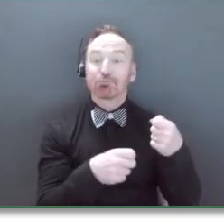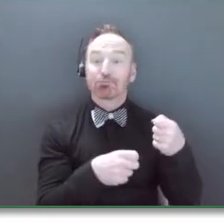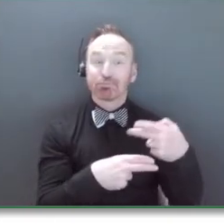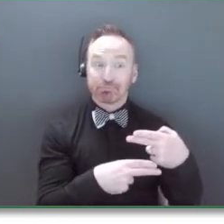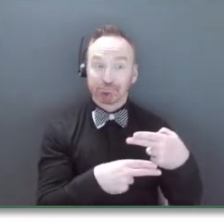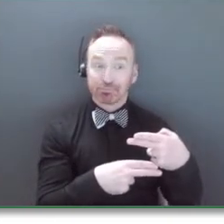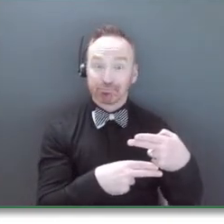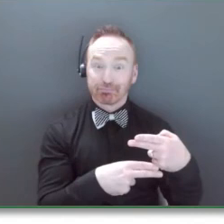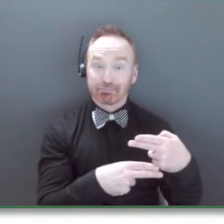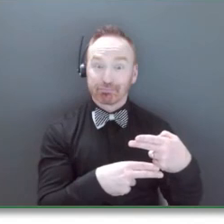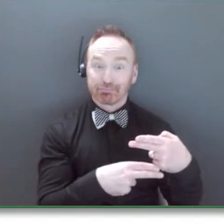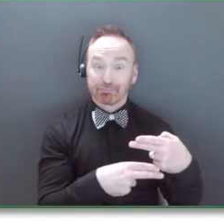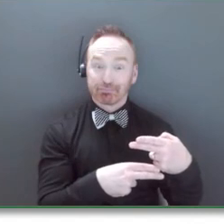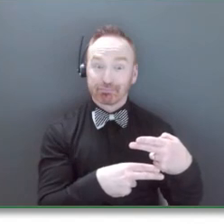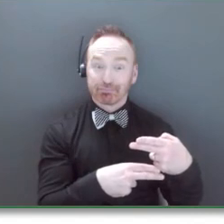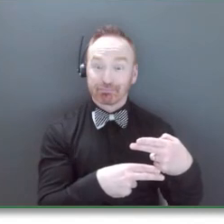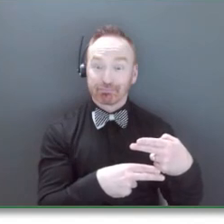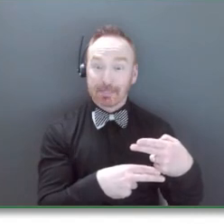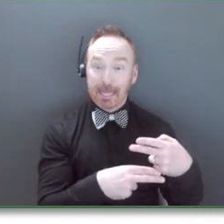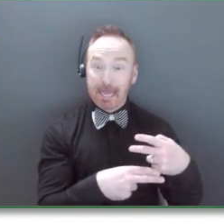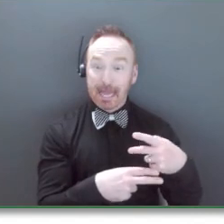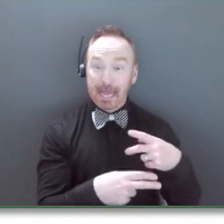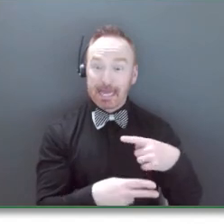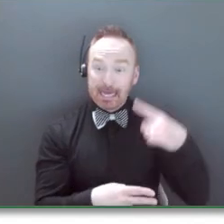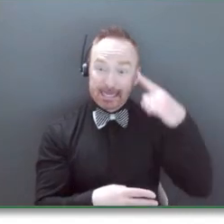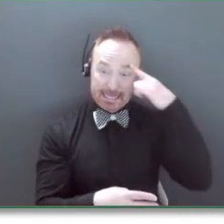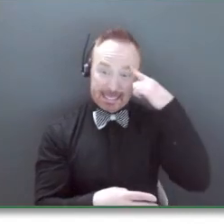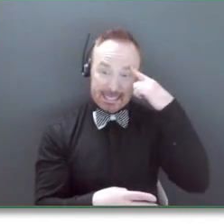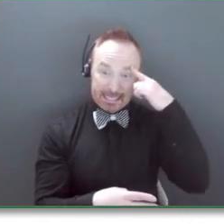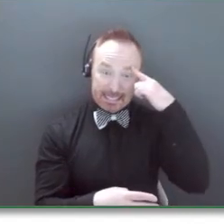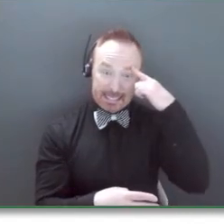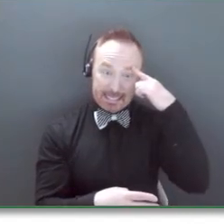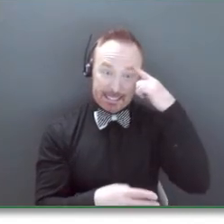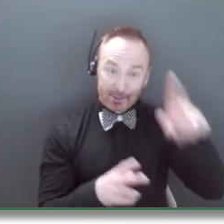that's everything I have to share with you today. Thank you very much